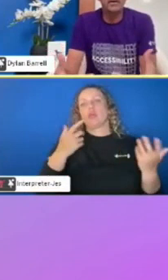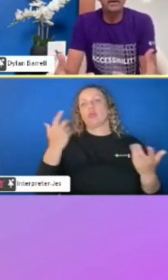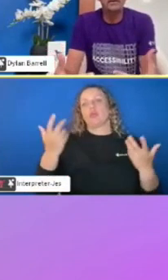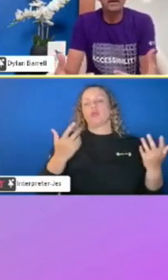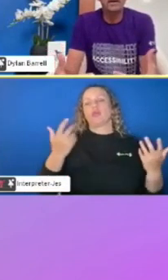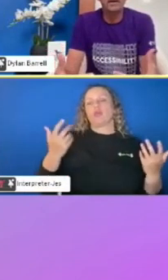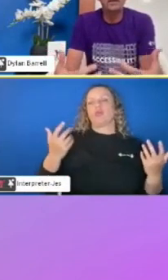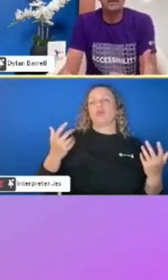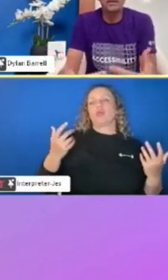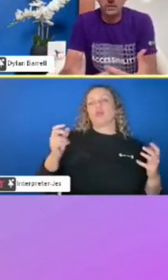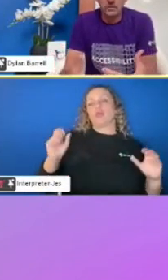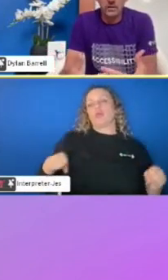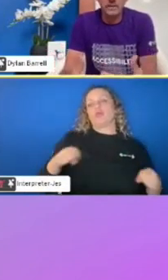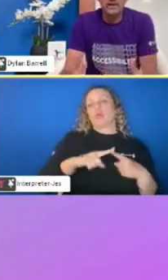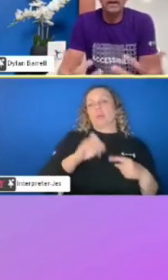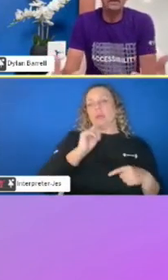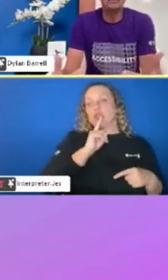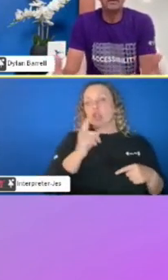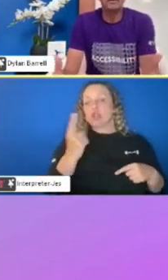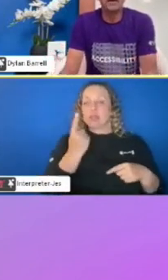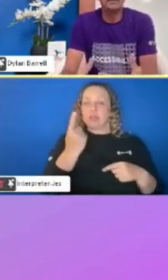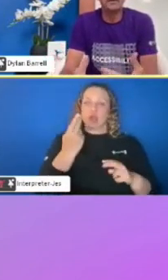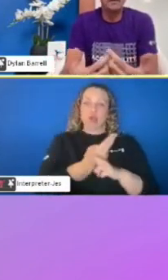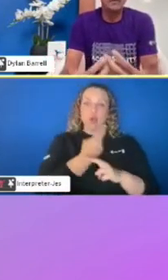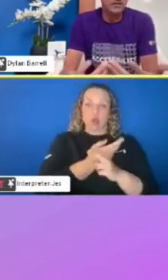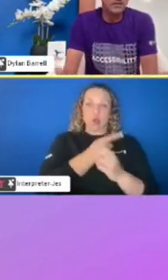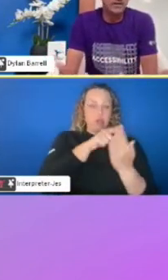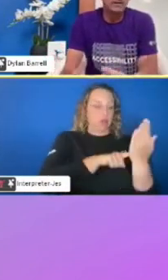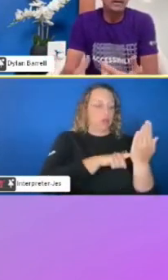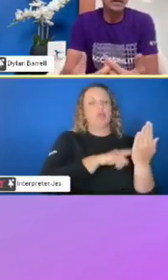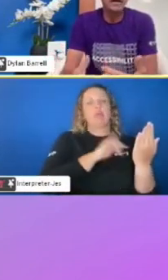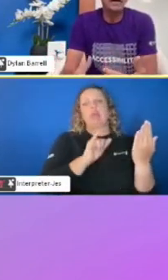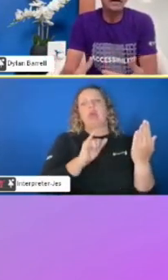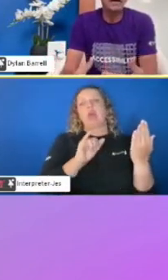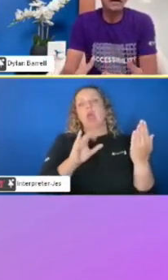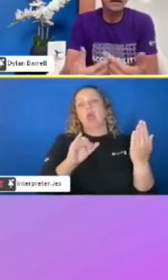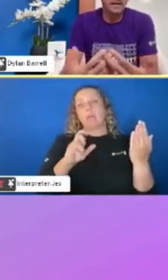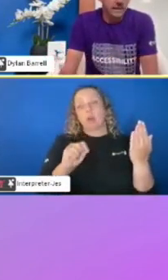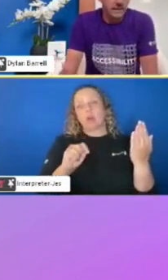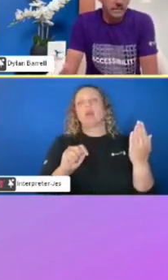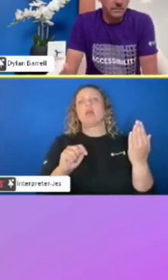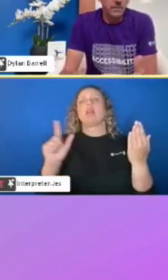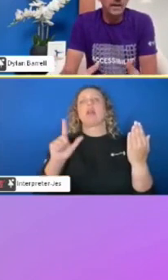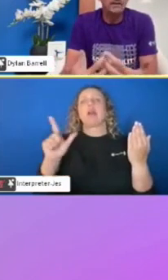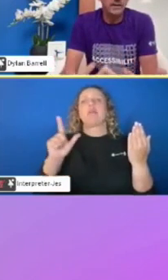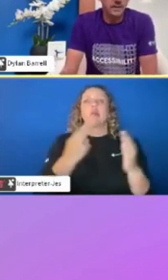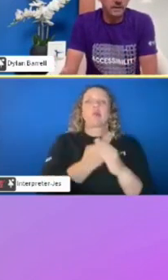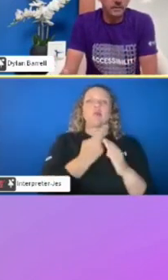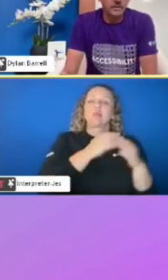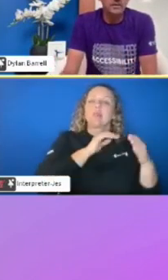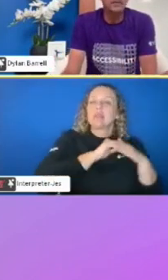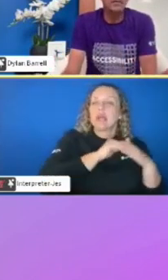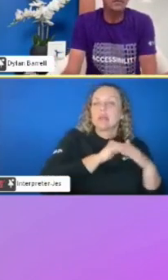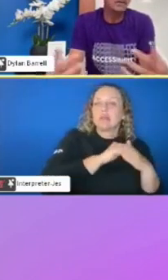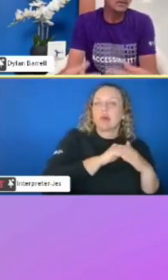that somebody using a component library is using it in an accessible way and taking advantage of the features